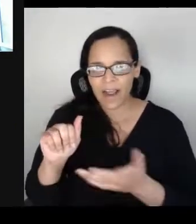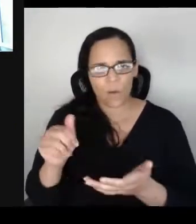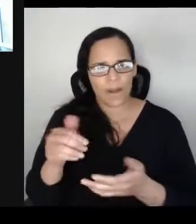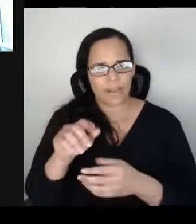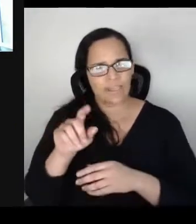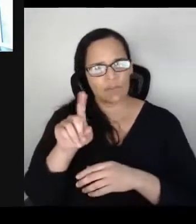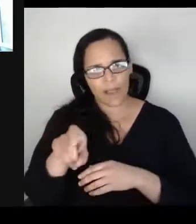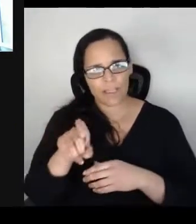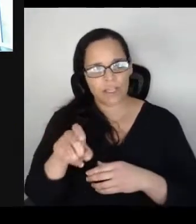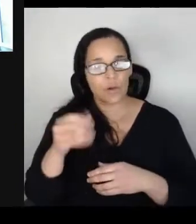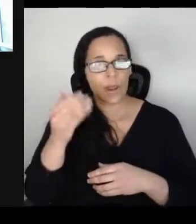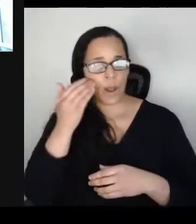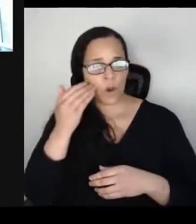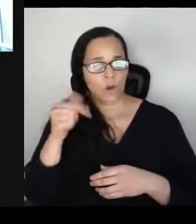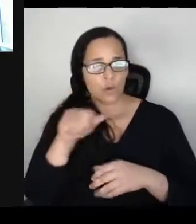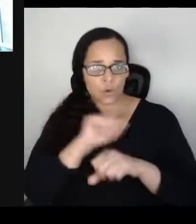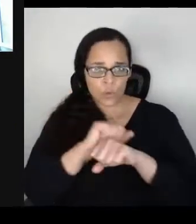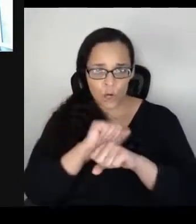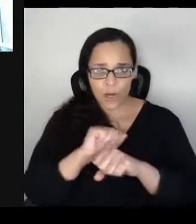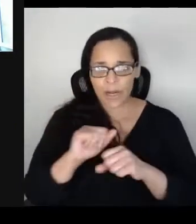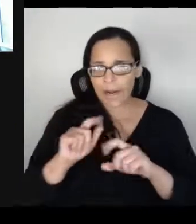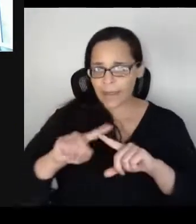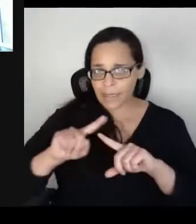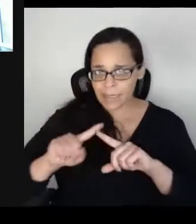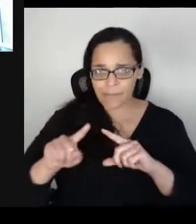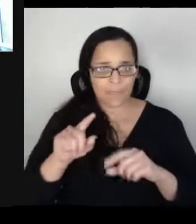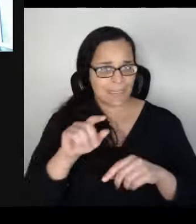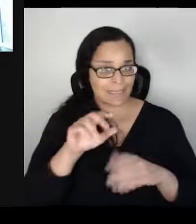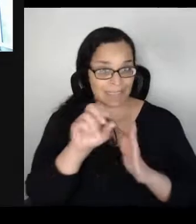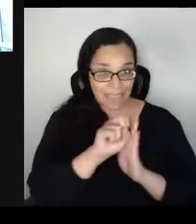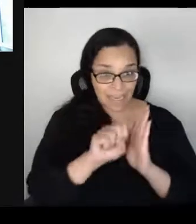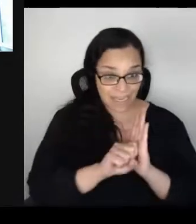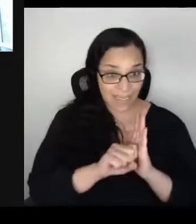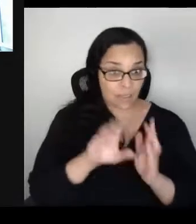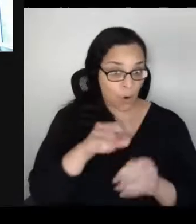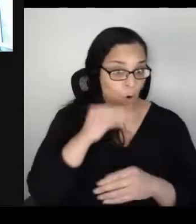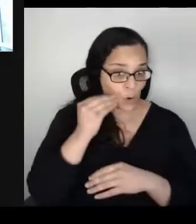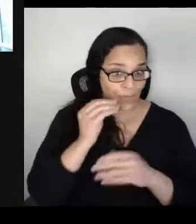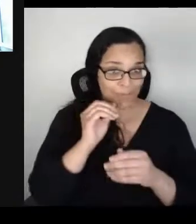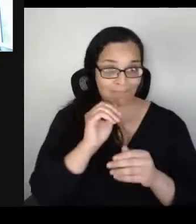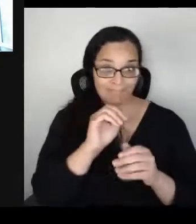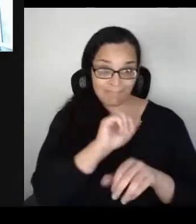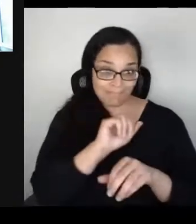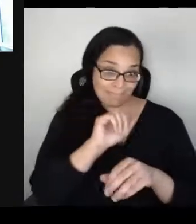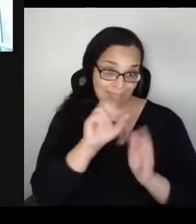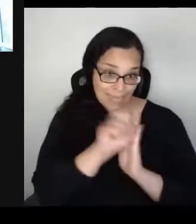not only in your home state of Oklahoma, but across the country, fighting detention